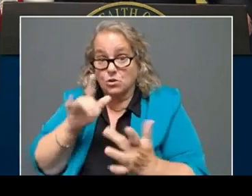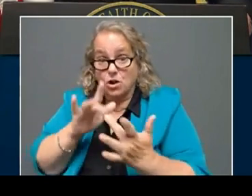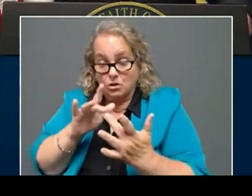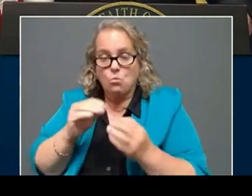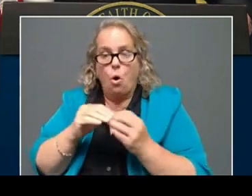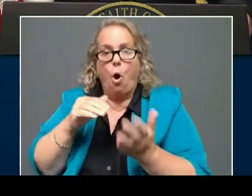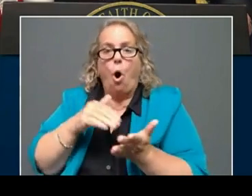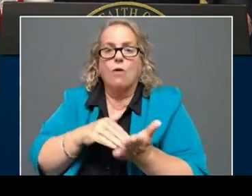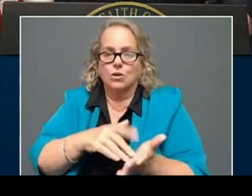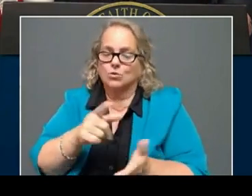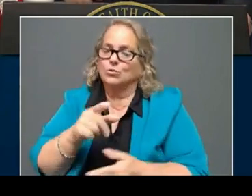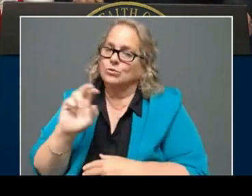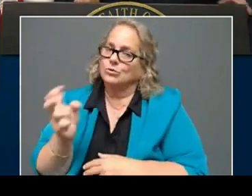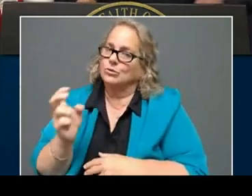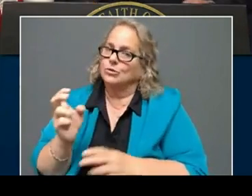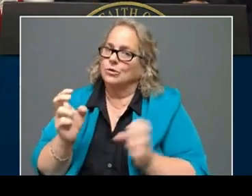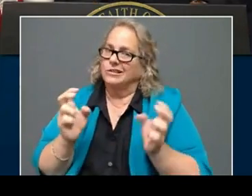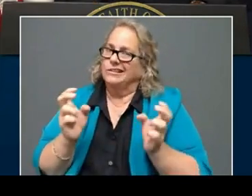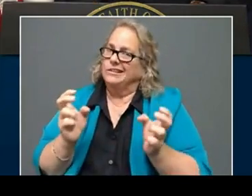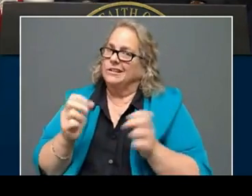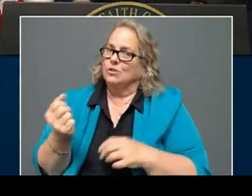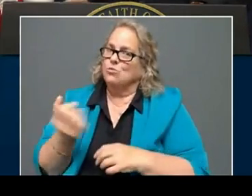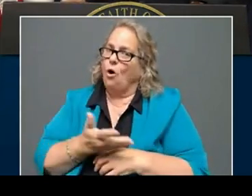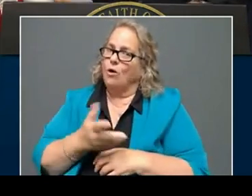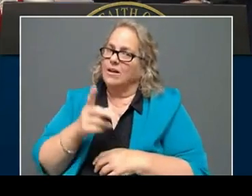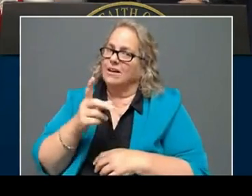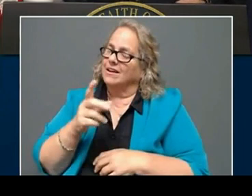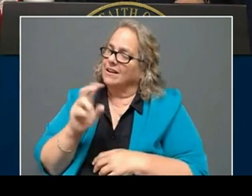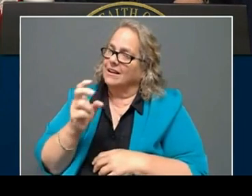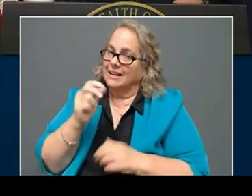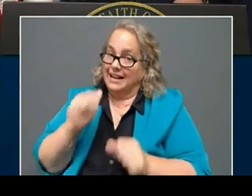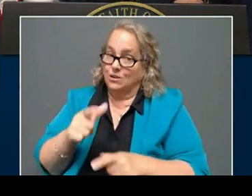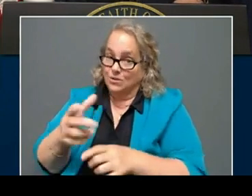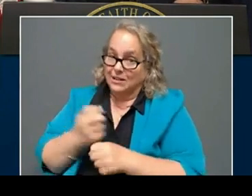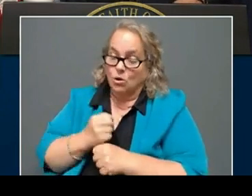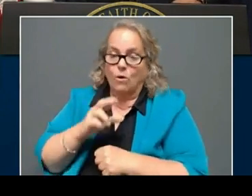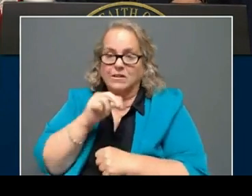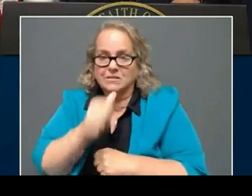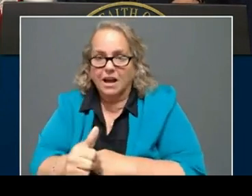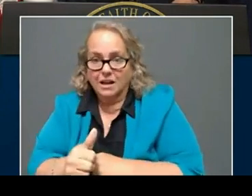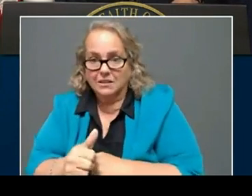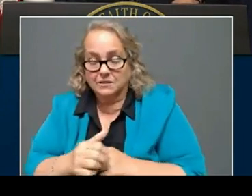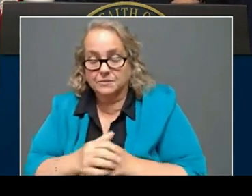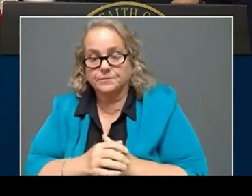on whether or not you might contract it. Um one other that I want to show